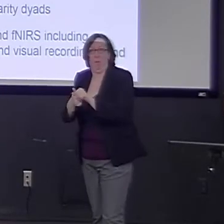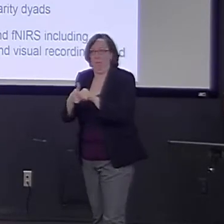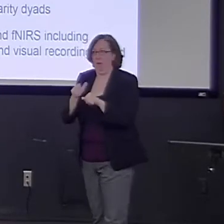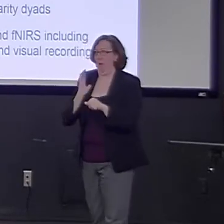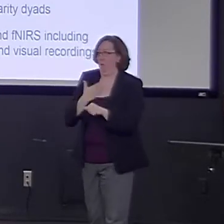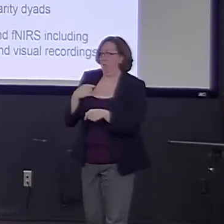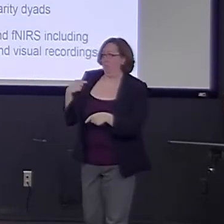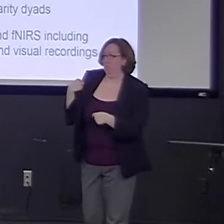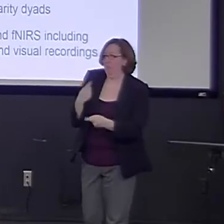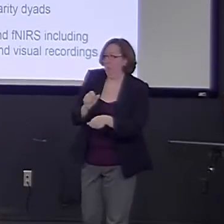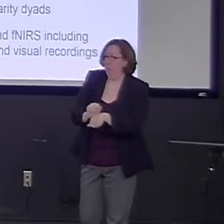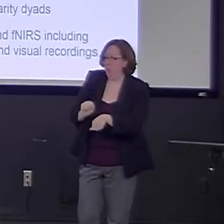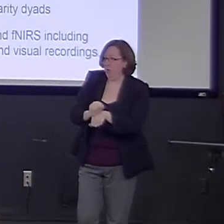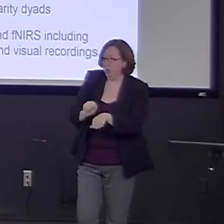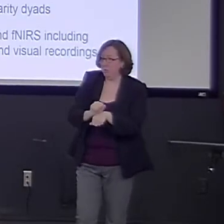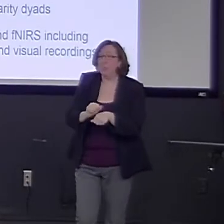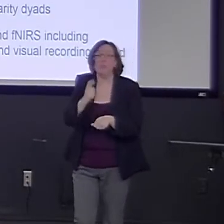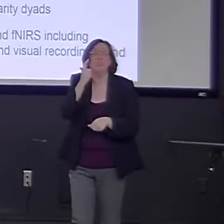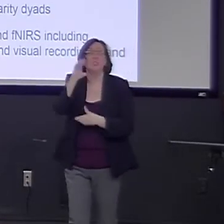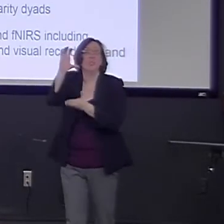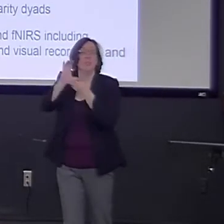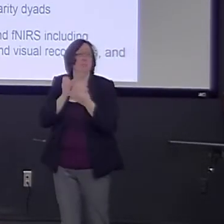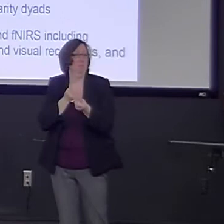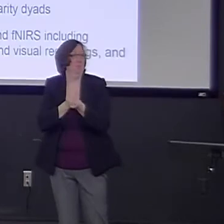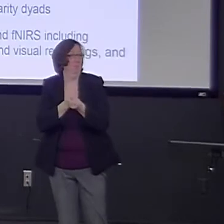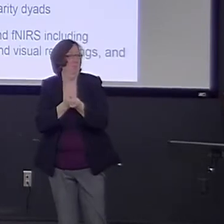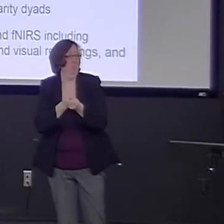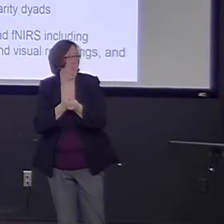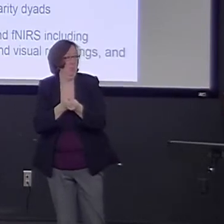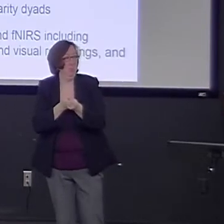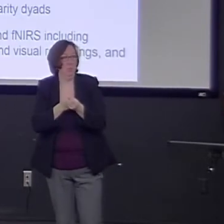to do a study of communications in autistic individuals